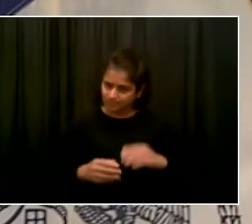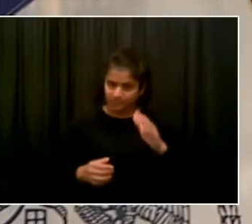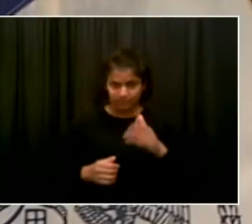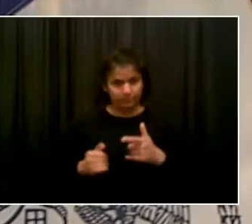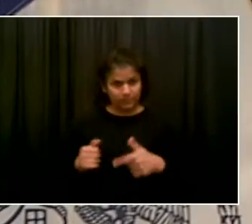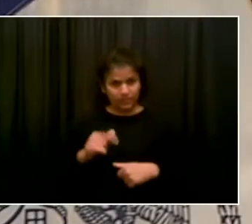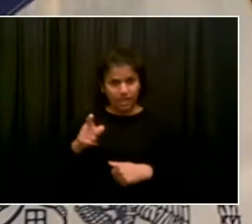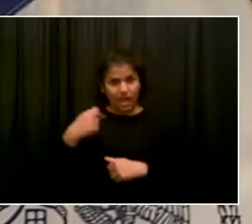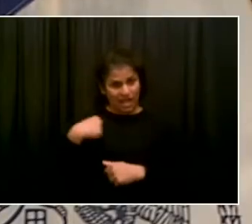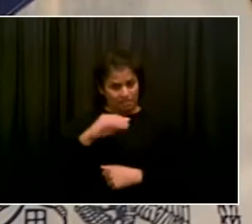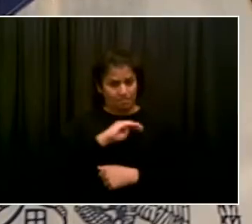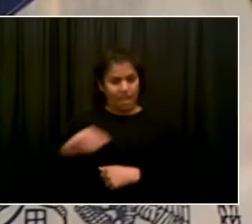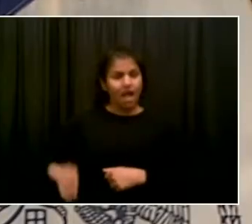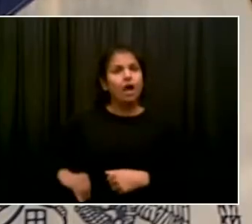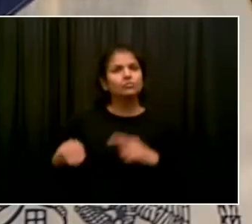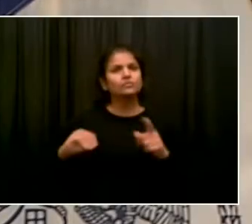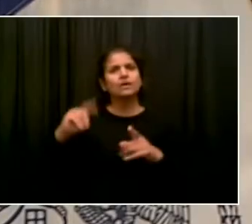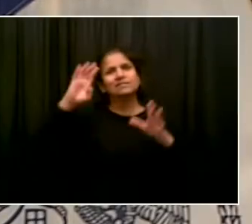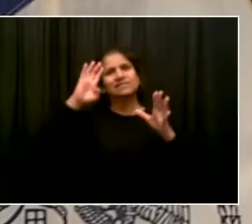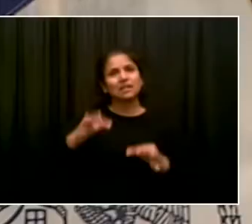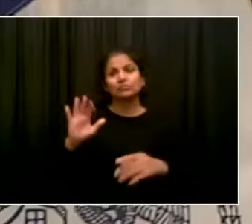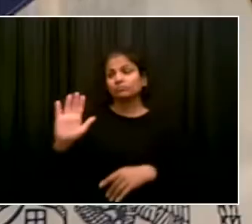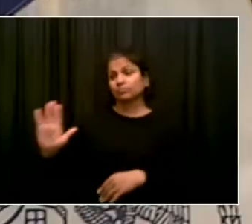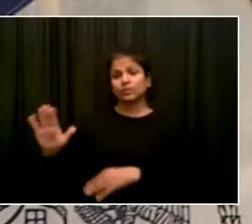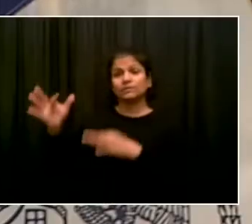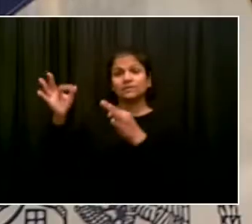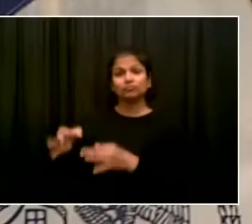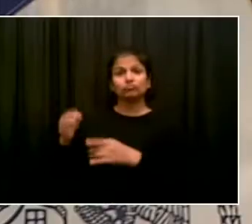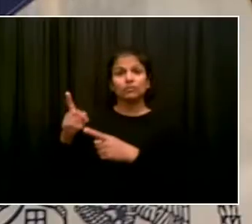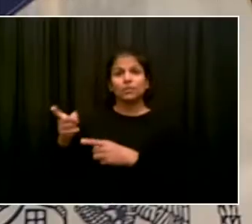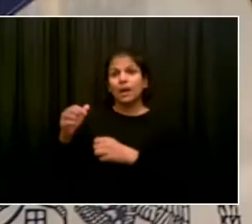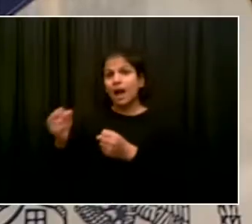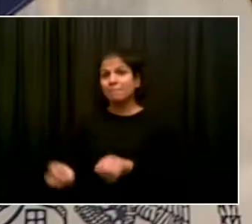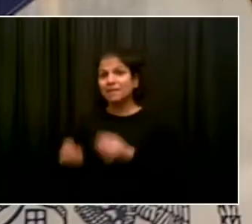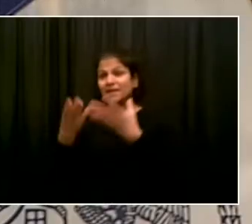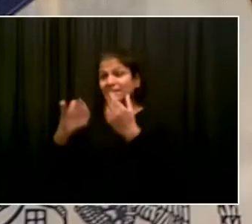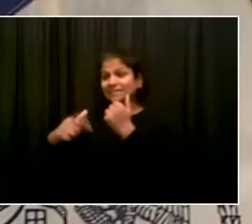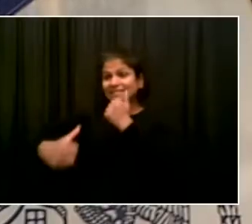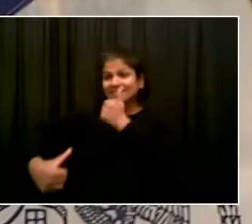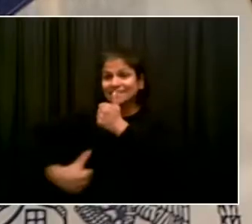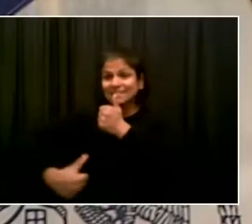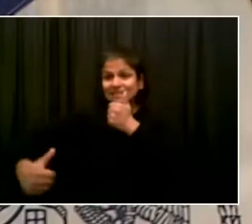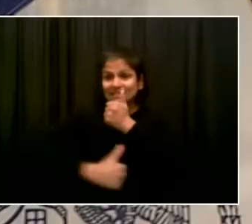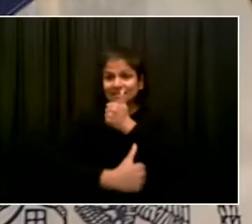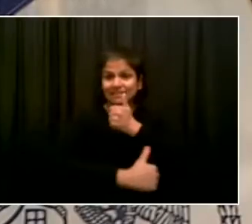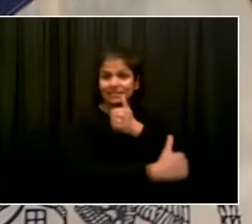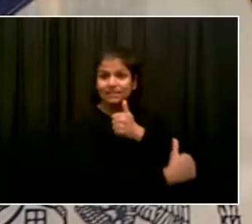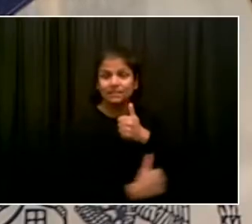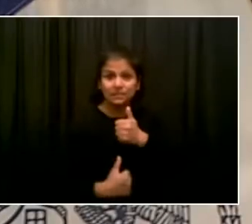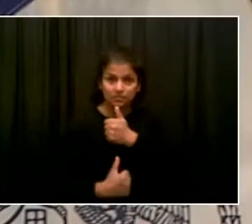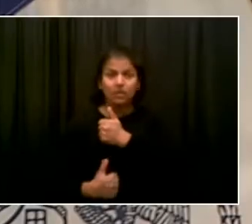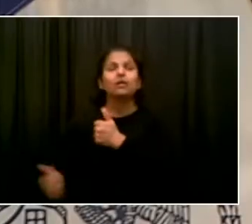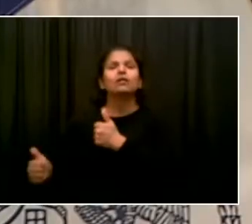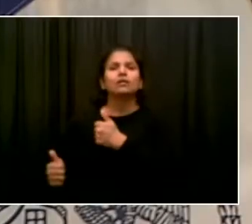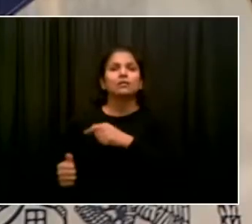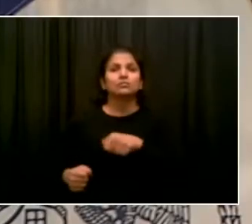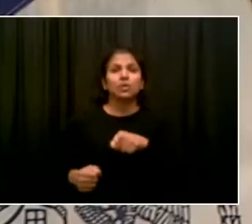EVERY MAYOR HAS HAD A DIFFERENT APROPACH TO HOW MANY DEPUTY MAYORS AND WHAT THEY DO. WE CHOSE A